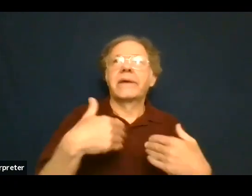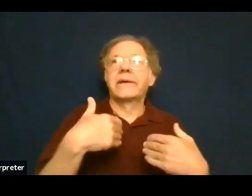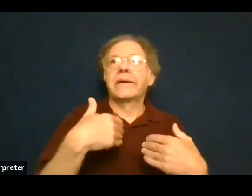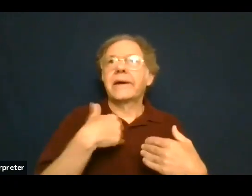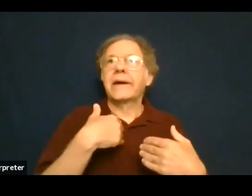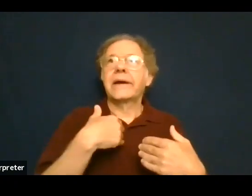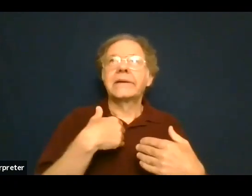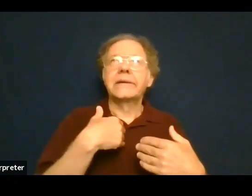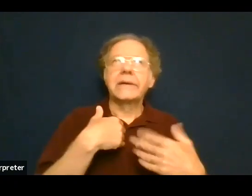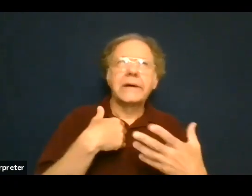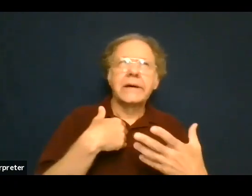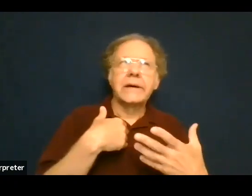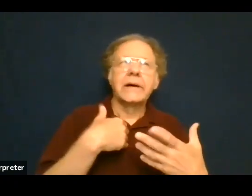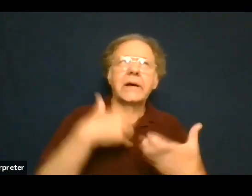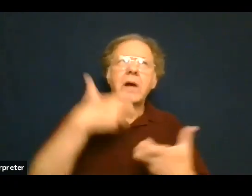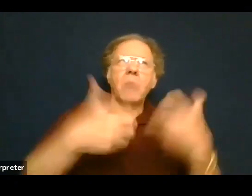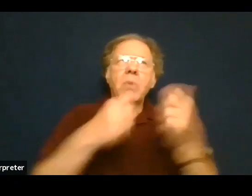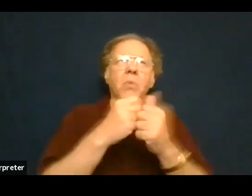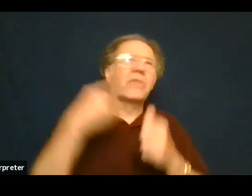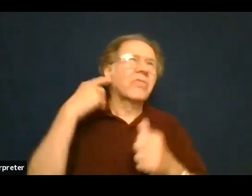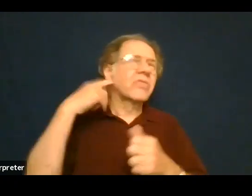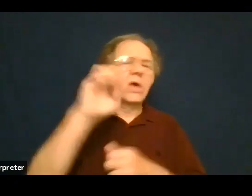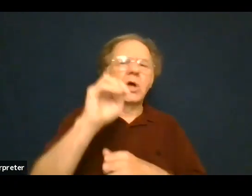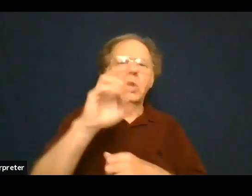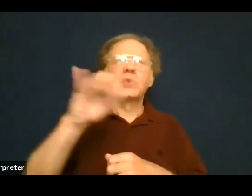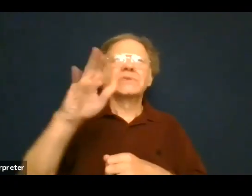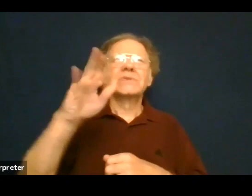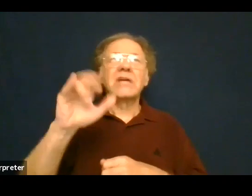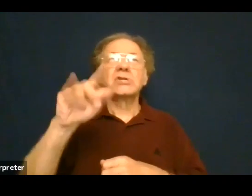or ear infections related to the COVID. So I don't know.